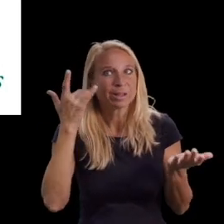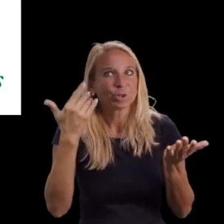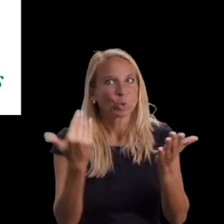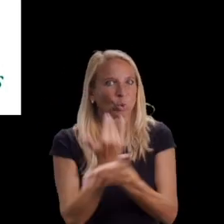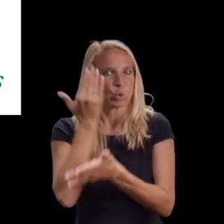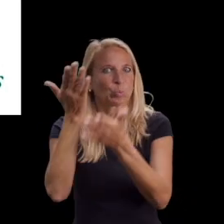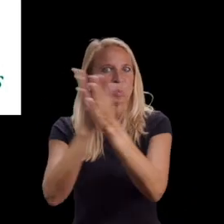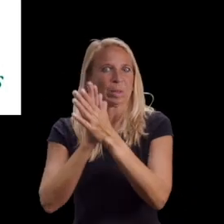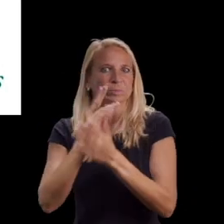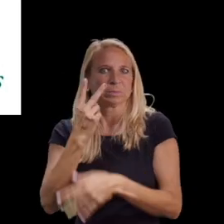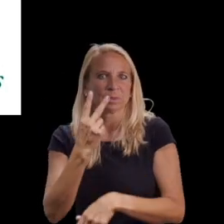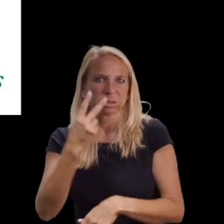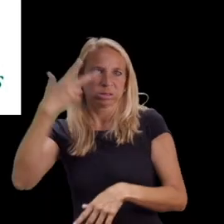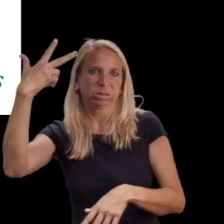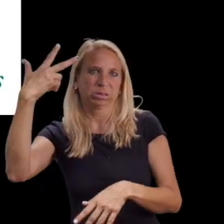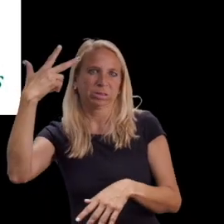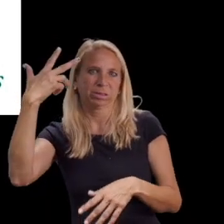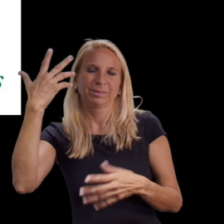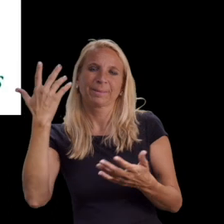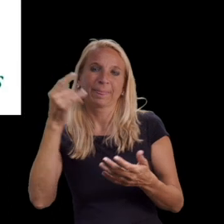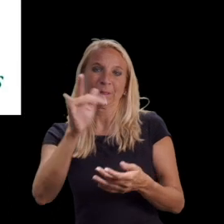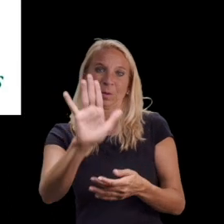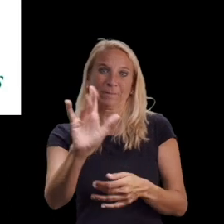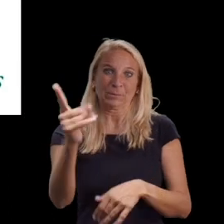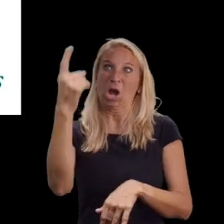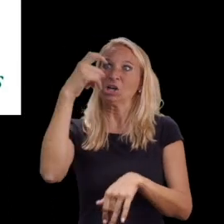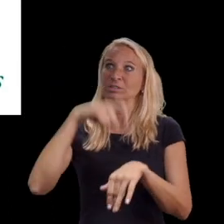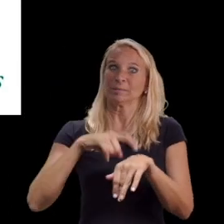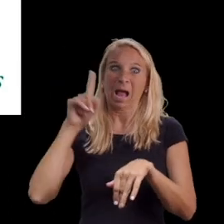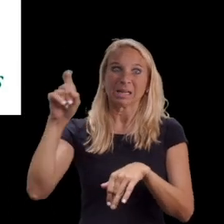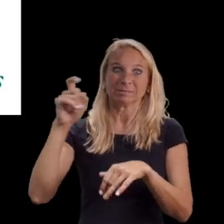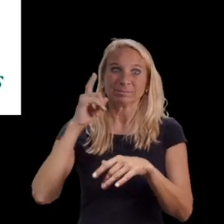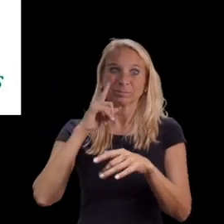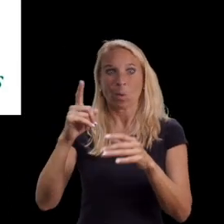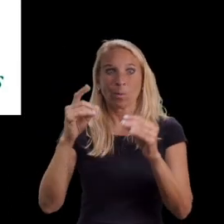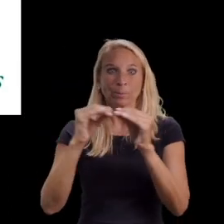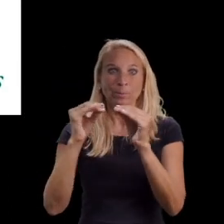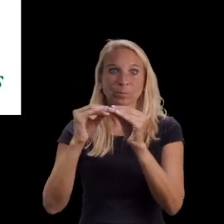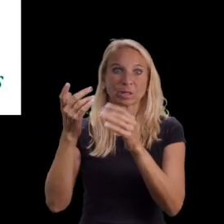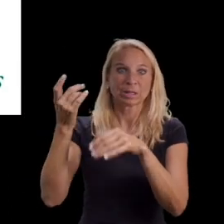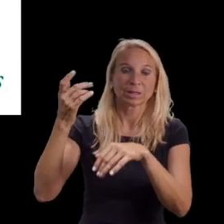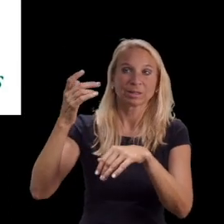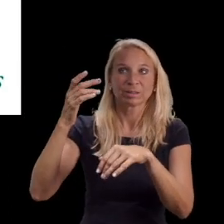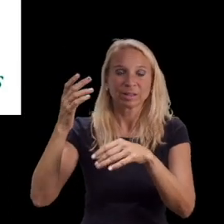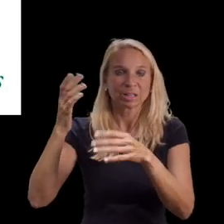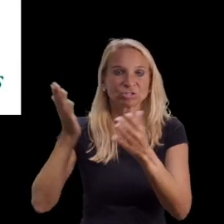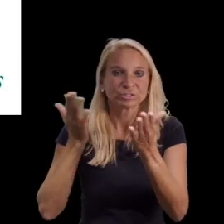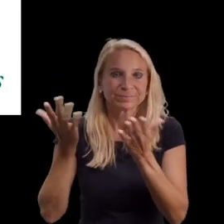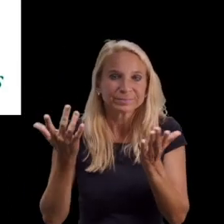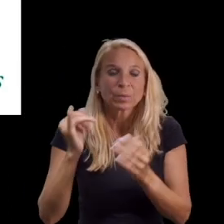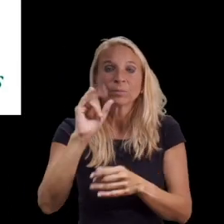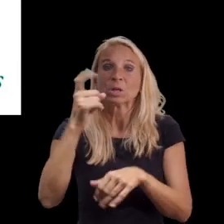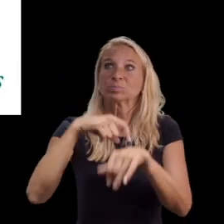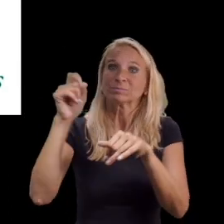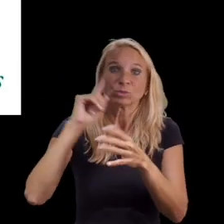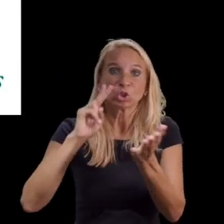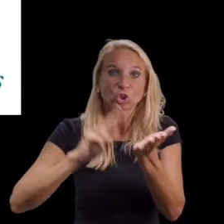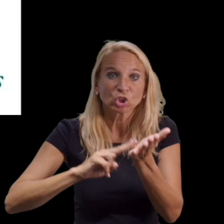so your very first time asking for therapy services, your very first time asking for nursing, although you might have been seen by the therapist,